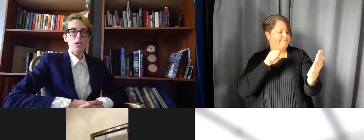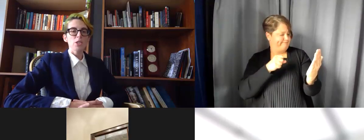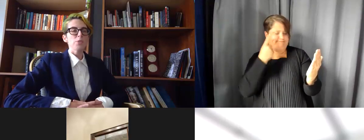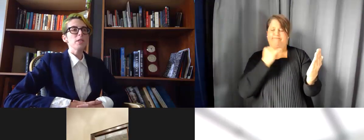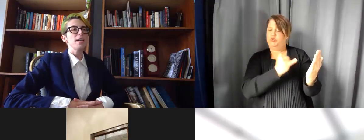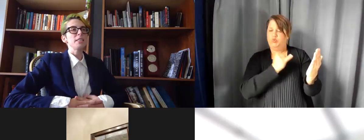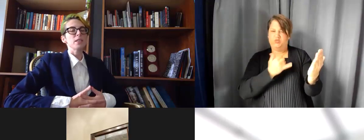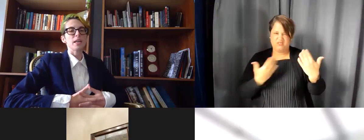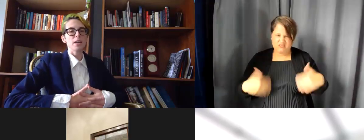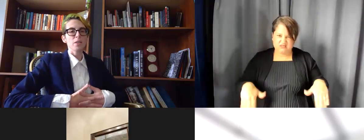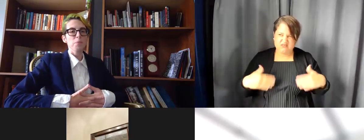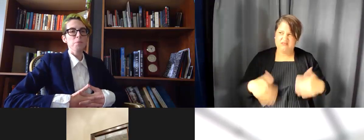Farrah Garland: And just realizing that, like